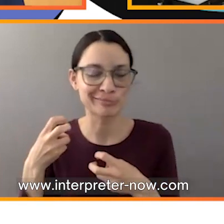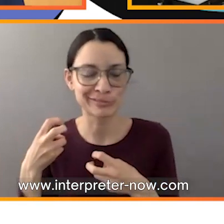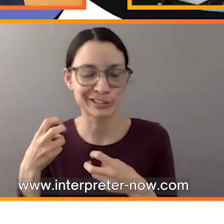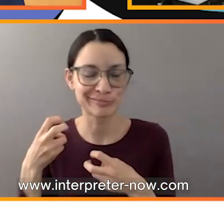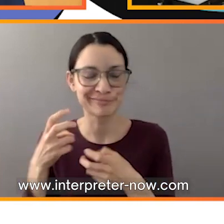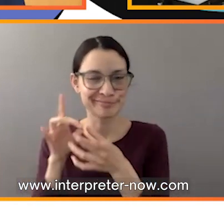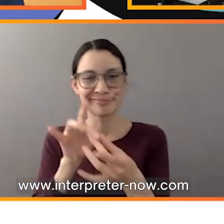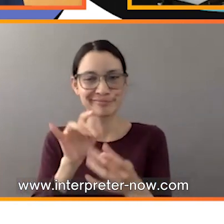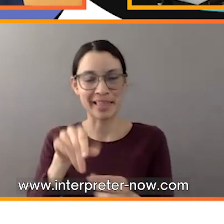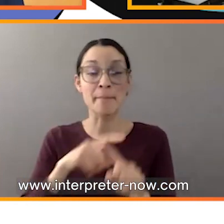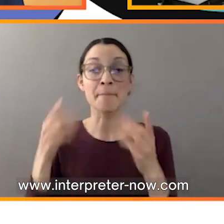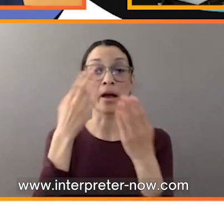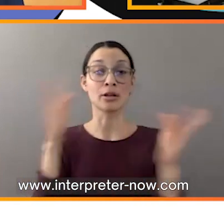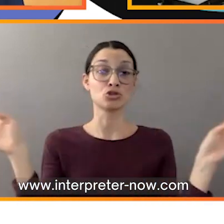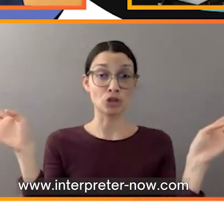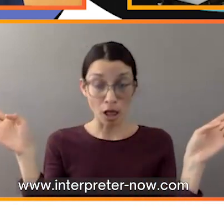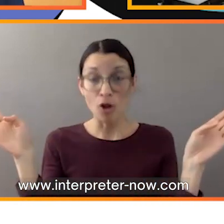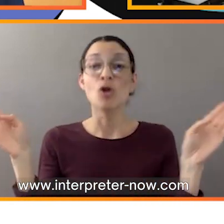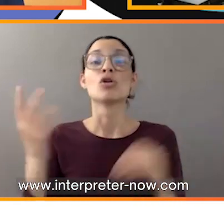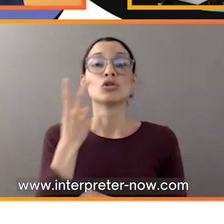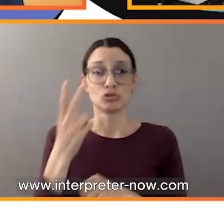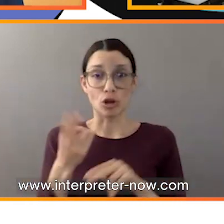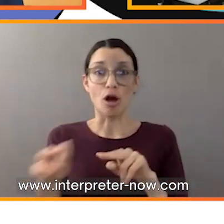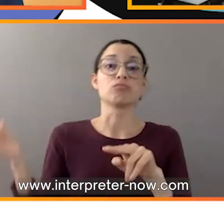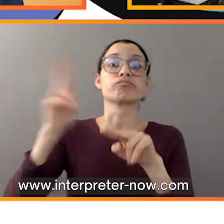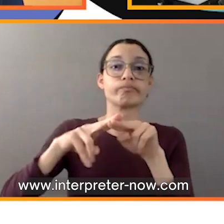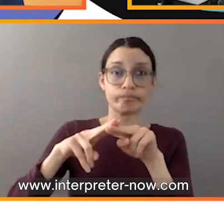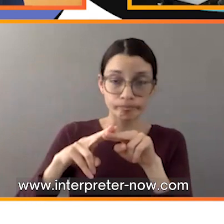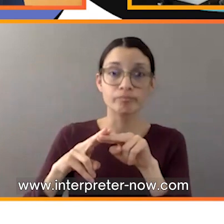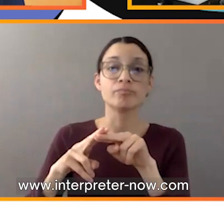Yeah, it's interesting. The tech culture has changed.